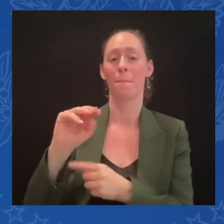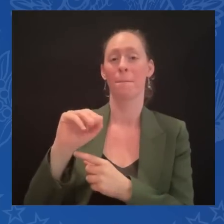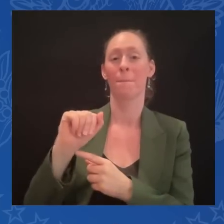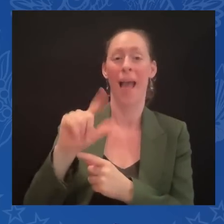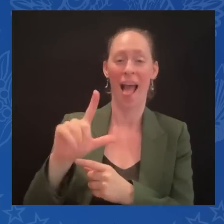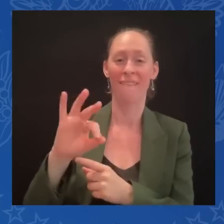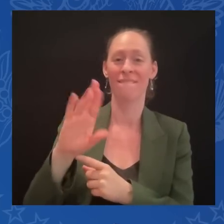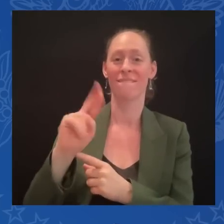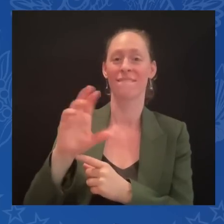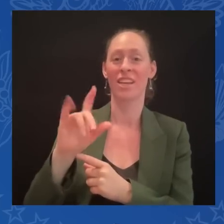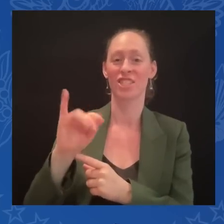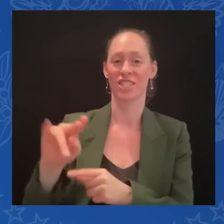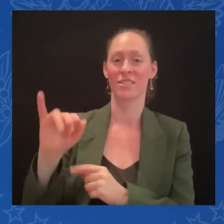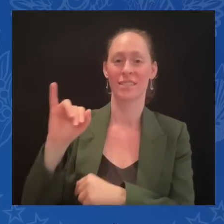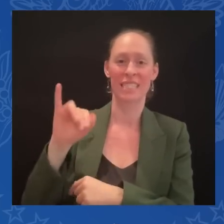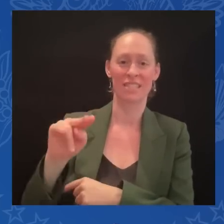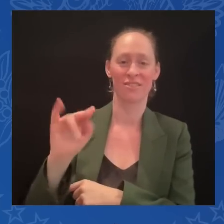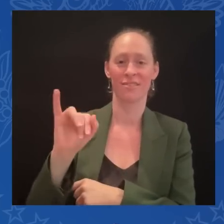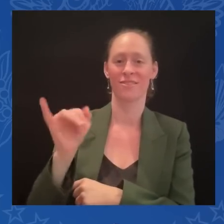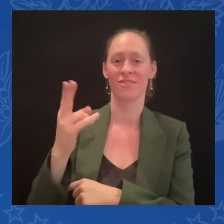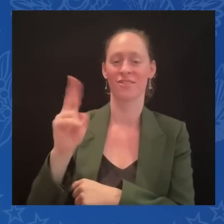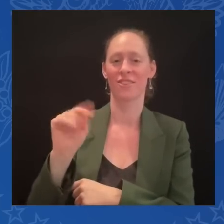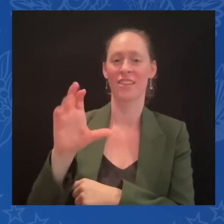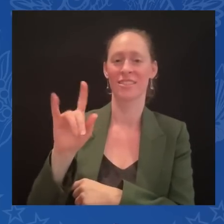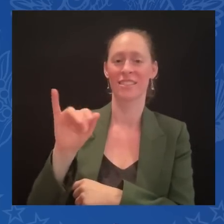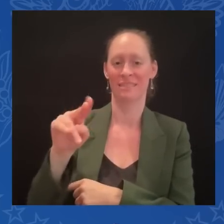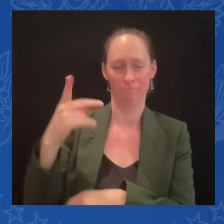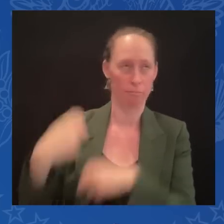it's finally going to get fixed. It's going to get fixed.